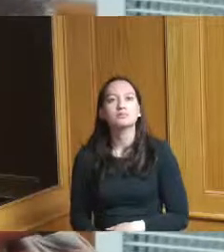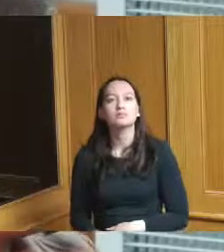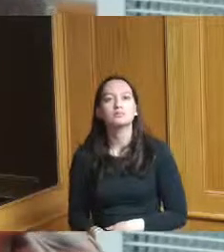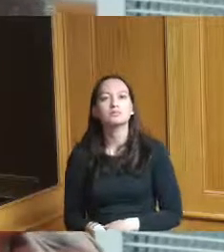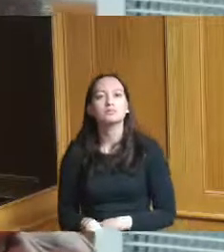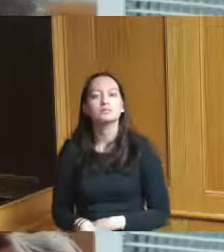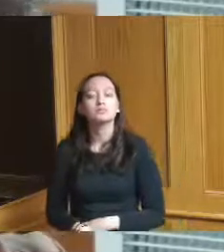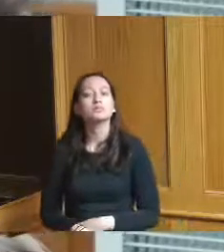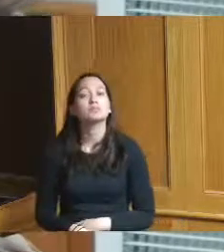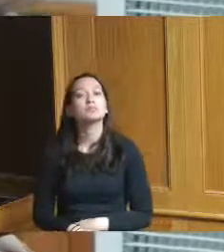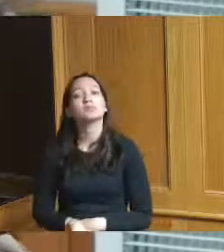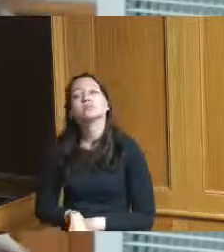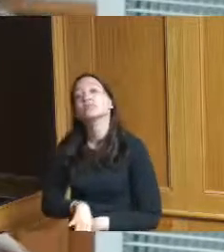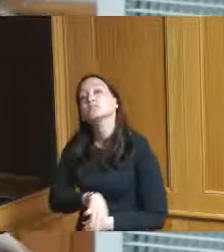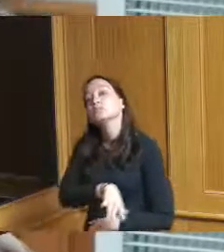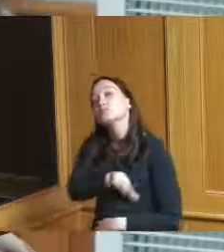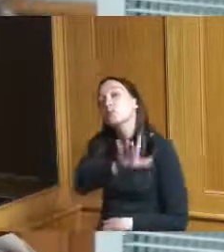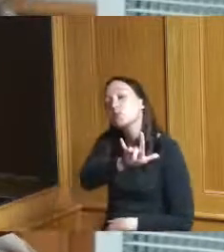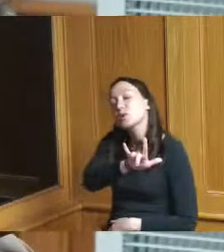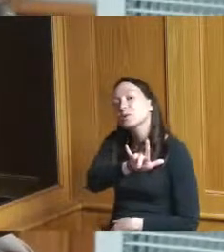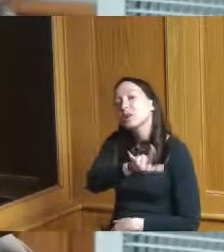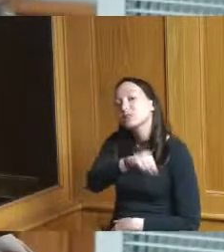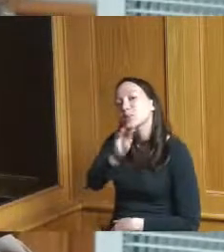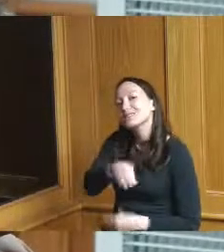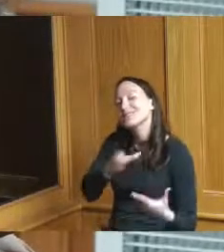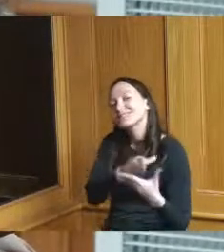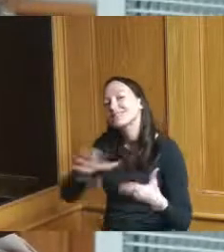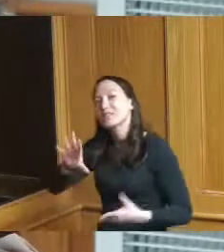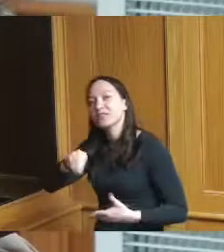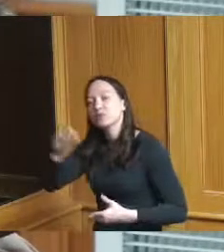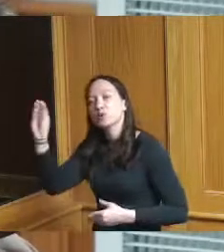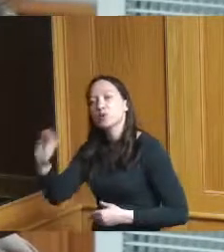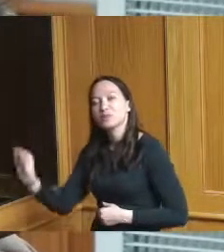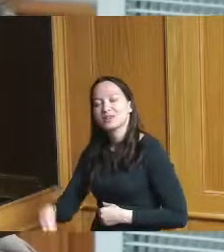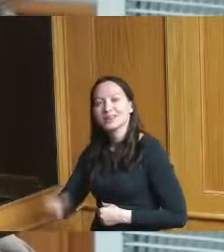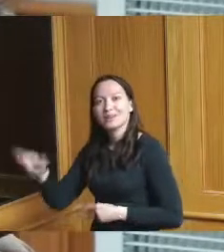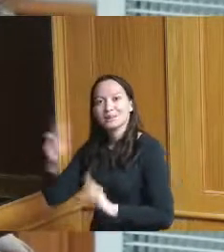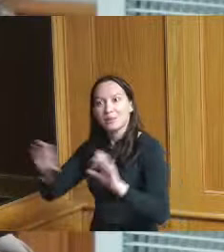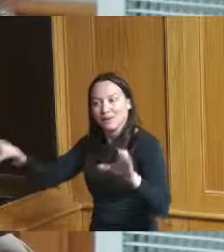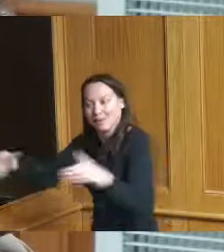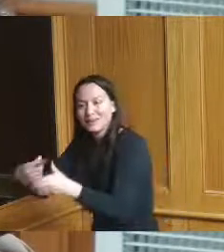25 and 50, 12 percent said they had an income drop and then 12 percent said they had more